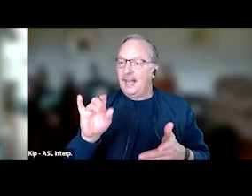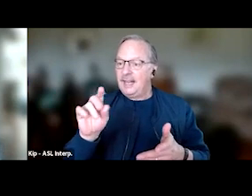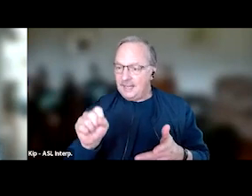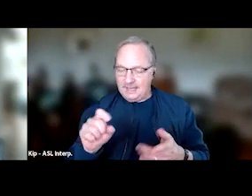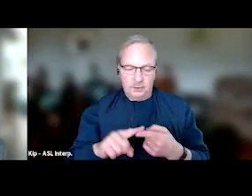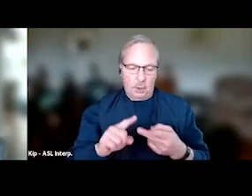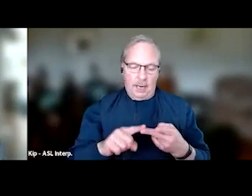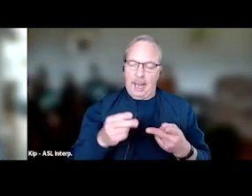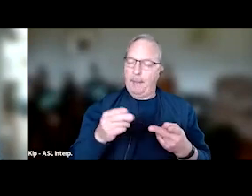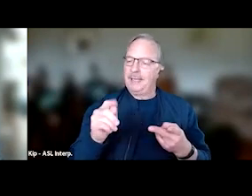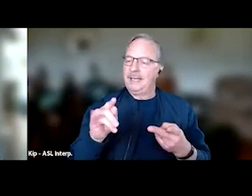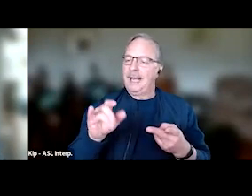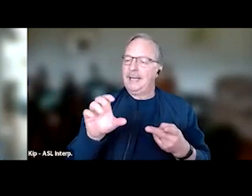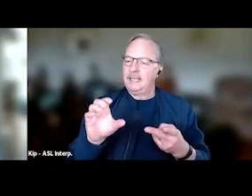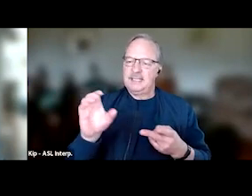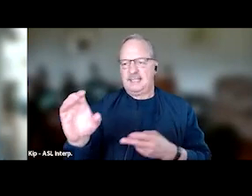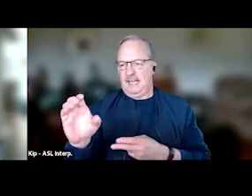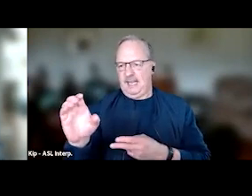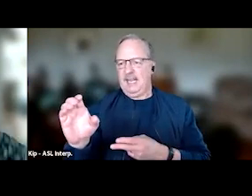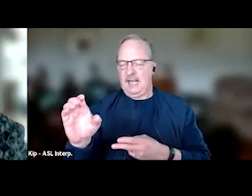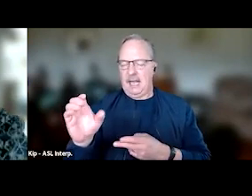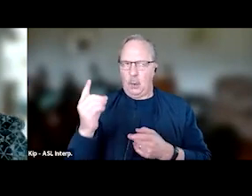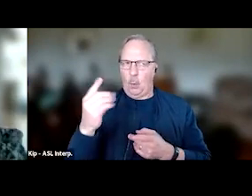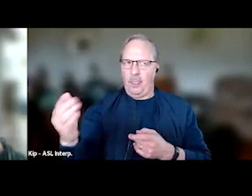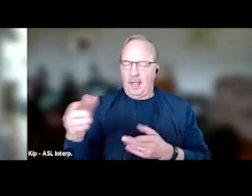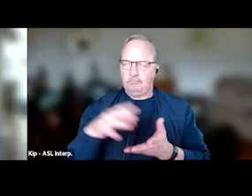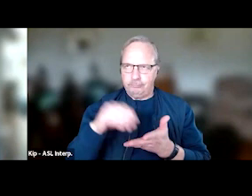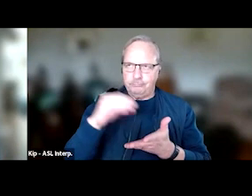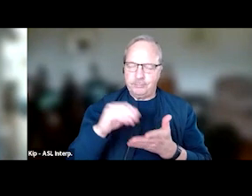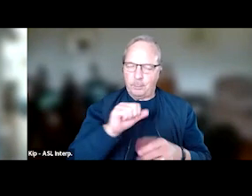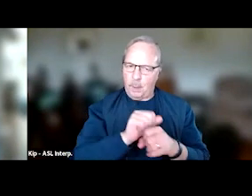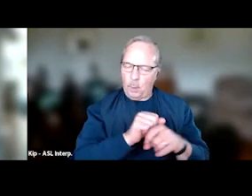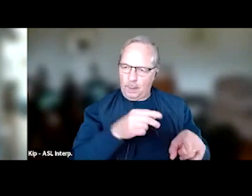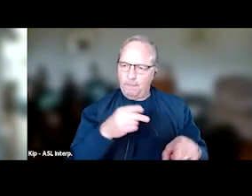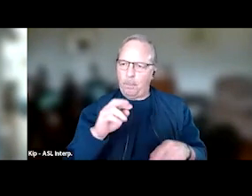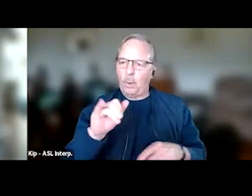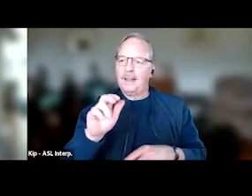I know that one thing that was drilled into me when I was working in Portland was that our clinic had...